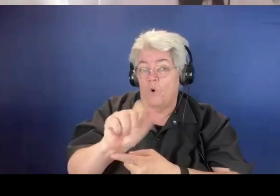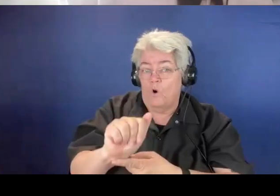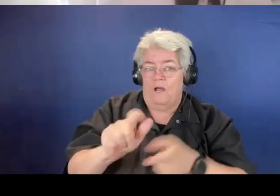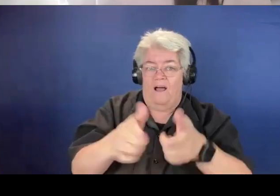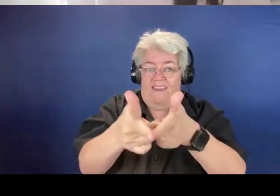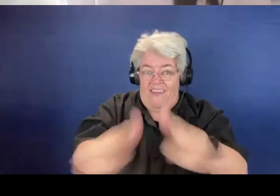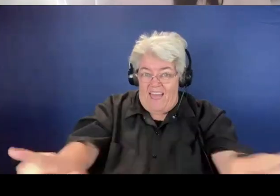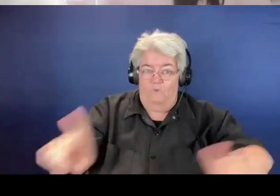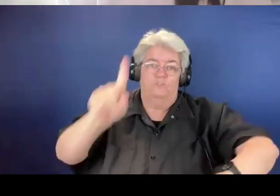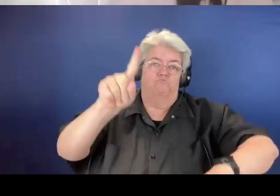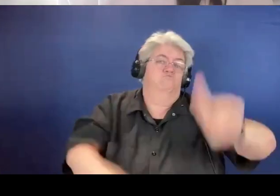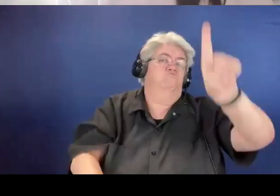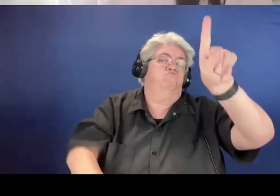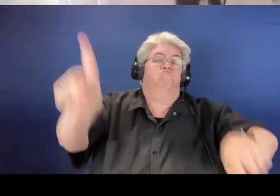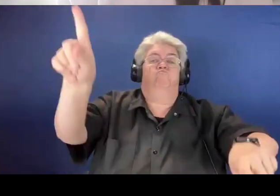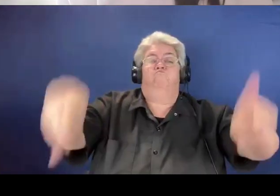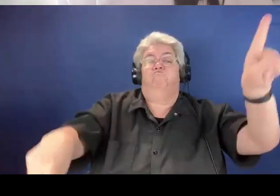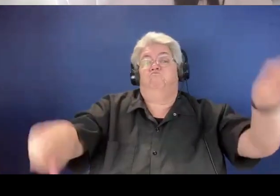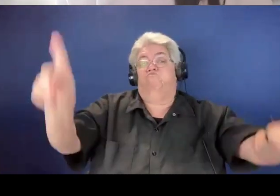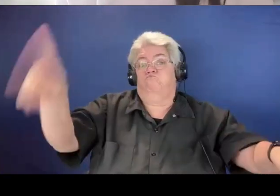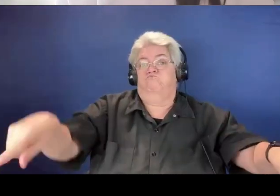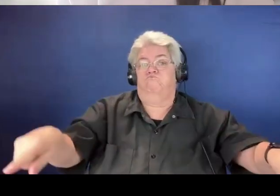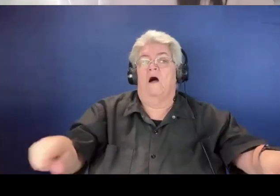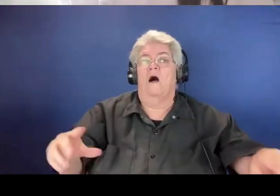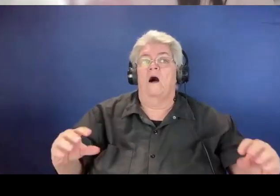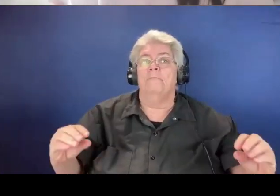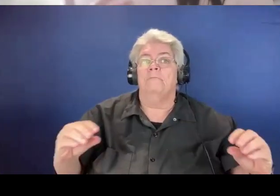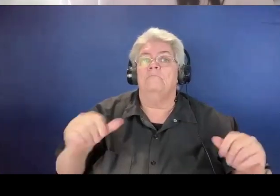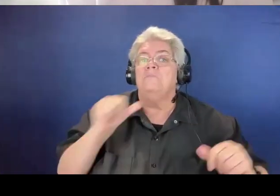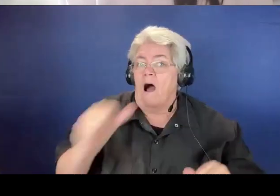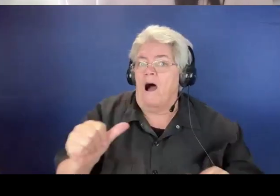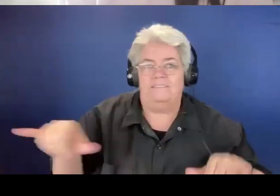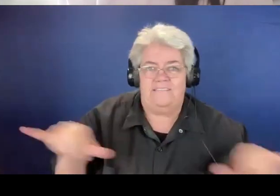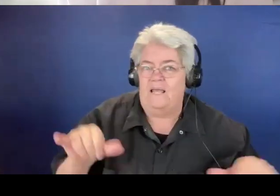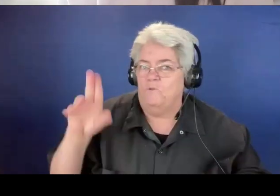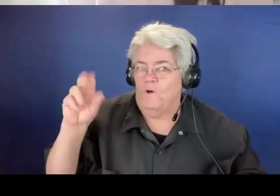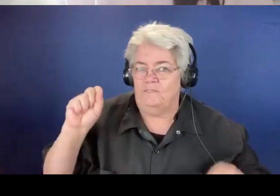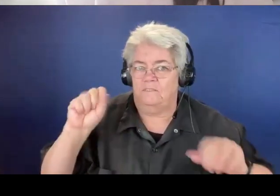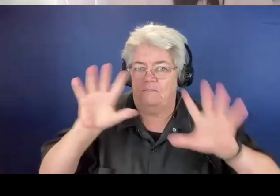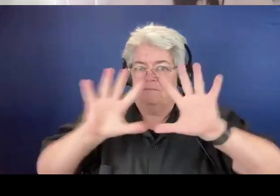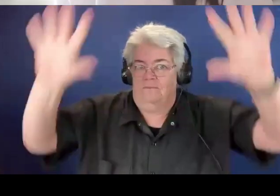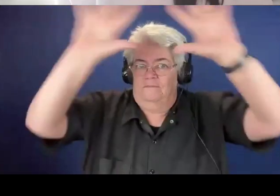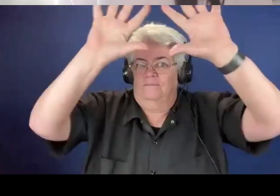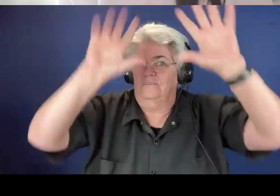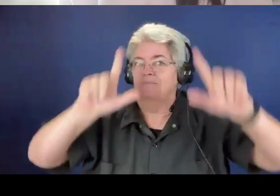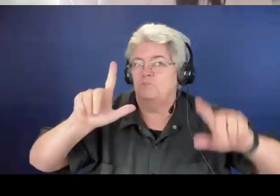notably higher than the national average where approximately 21.5% of households